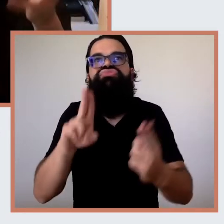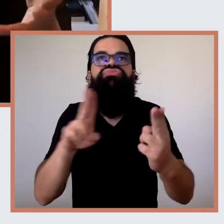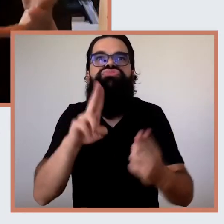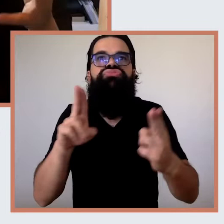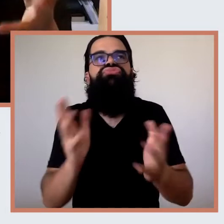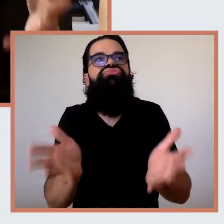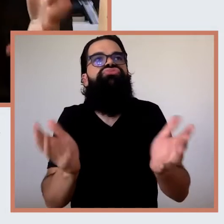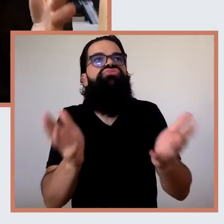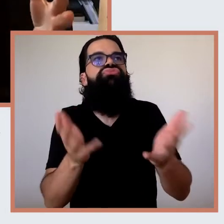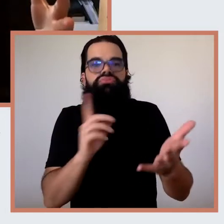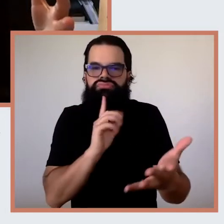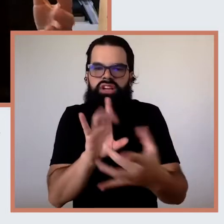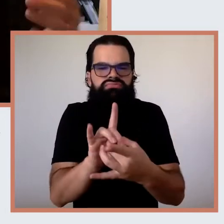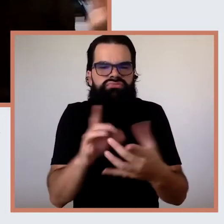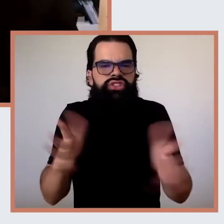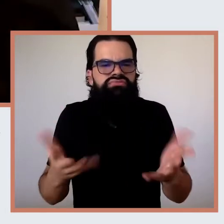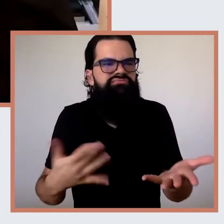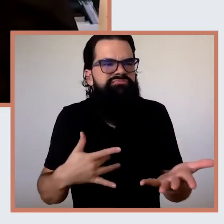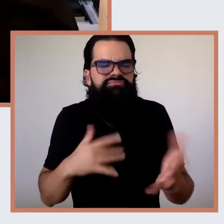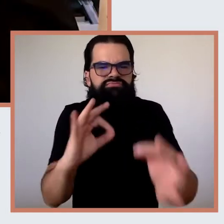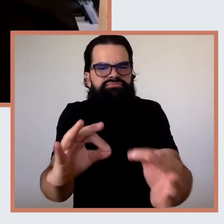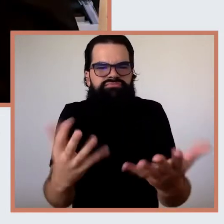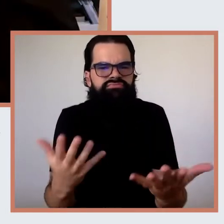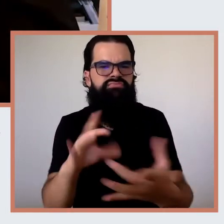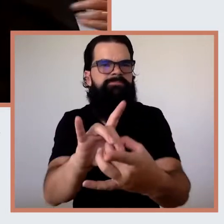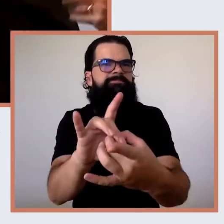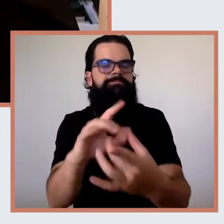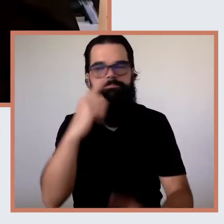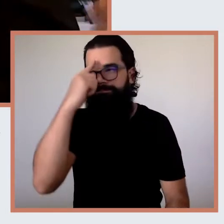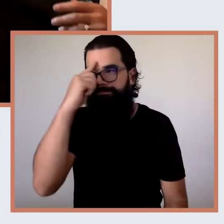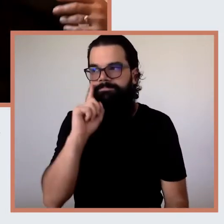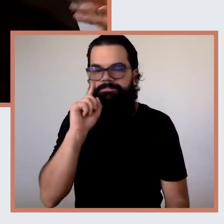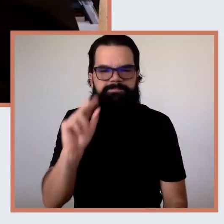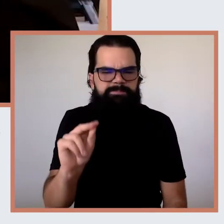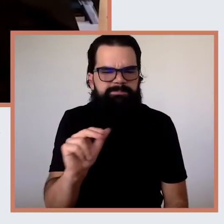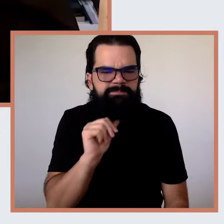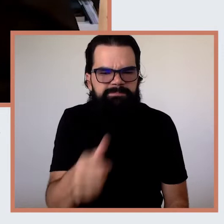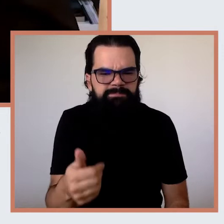mainly because we've always talked we talk like as if we were just two people